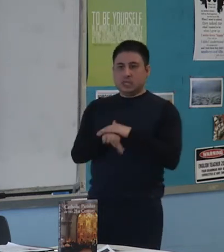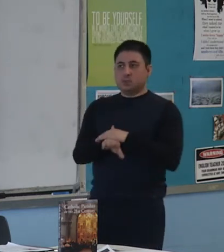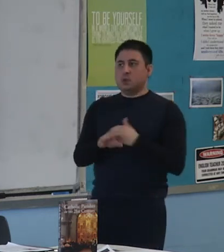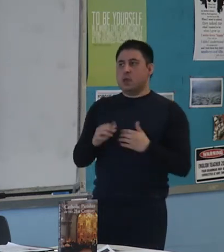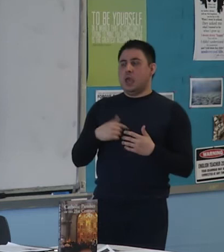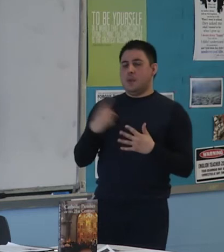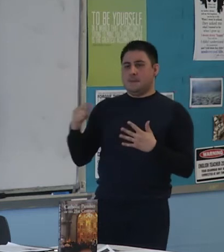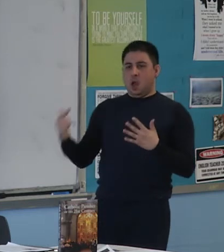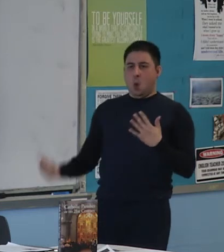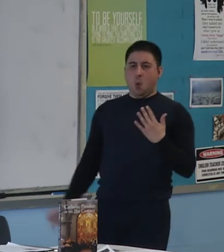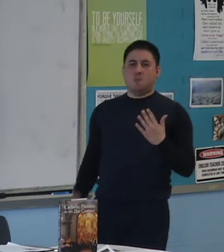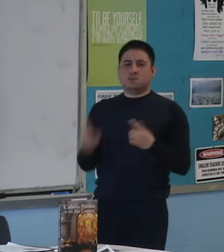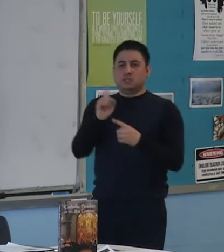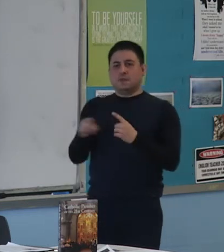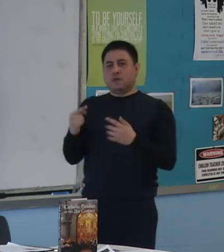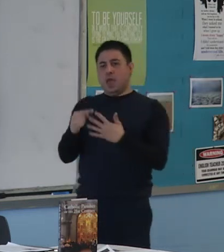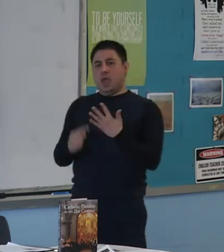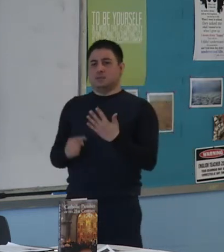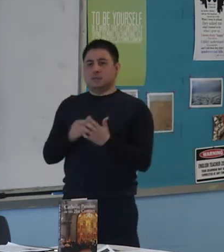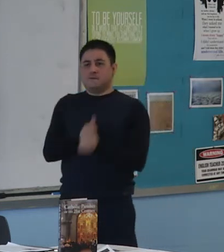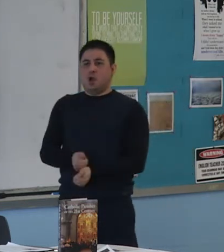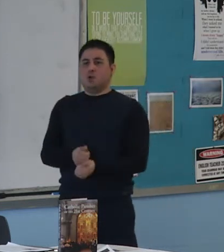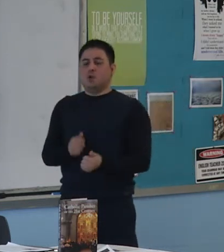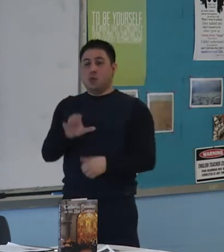of items there that also kind of follow on that. You know, are the parish offices